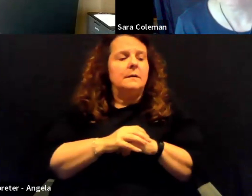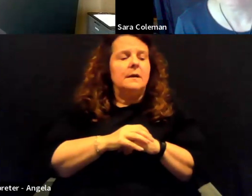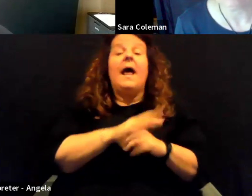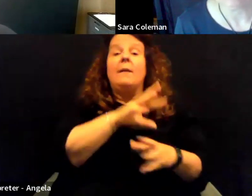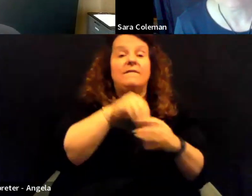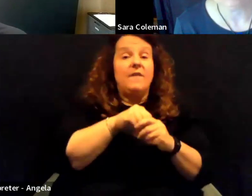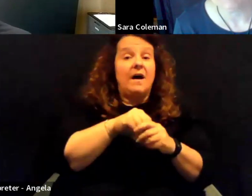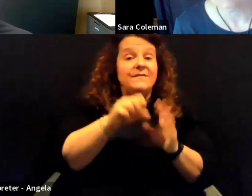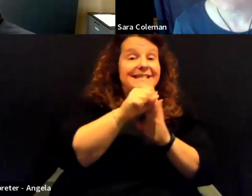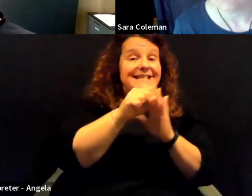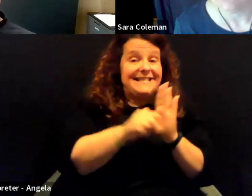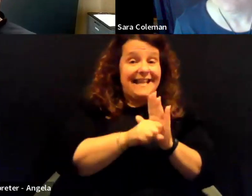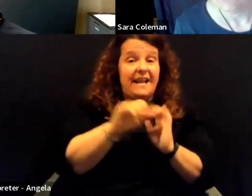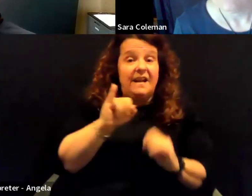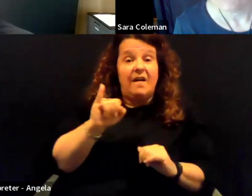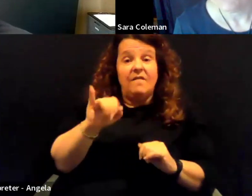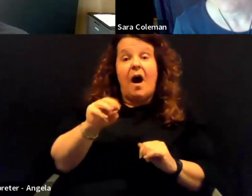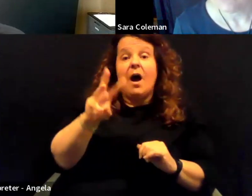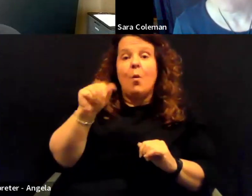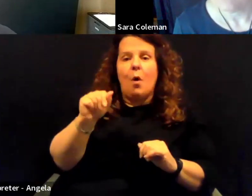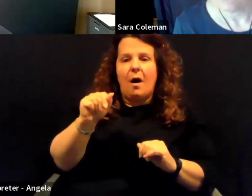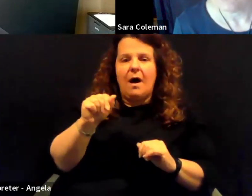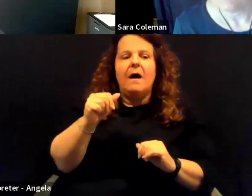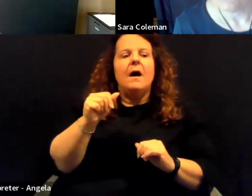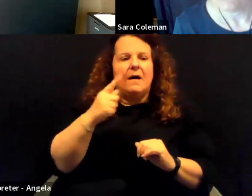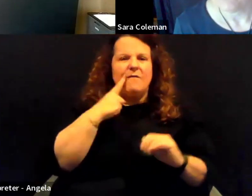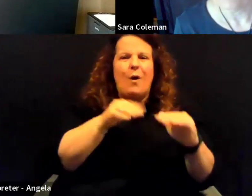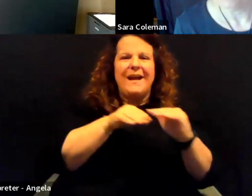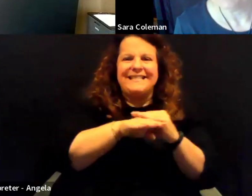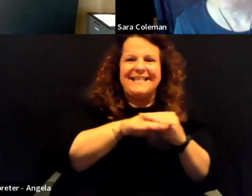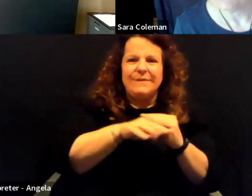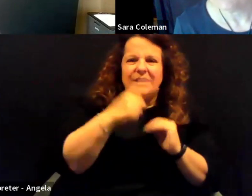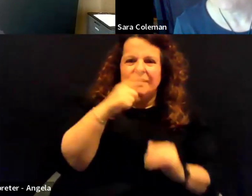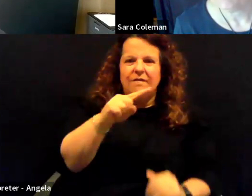to accessibility for STEM for Iowa students.